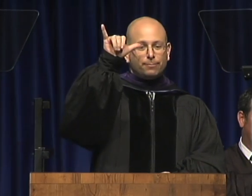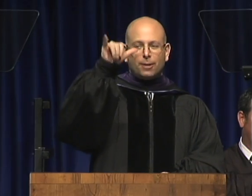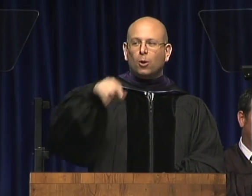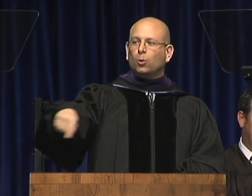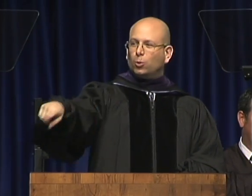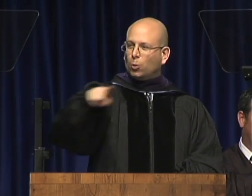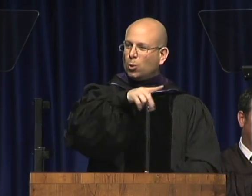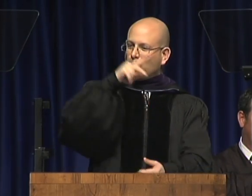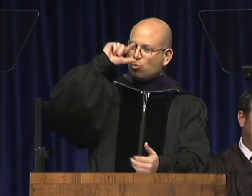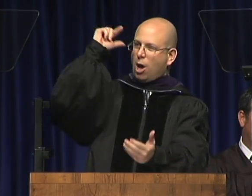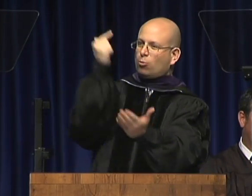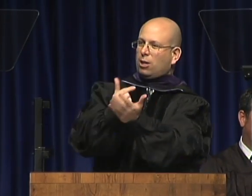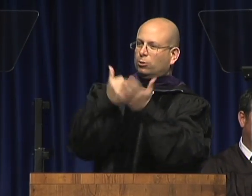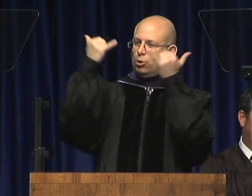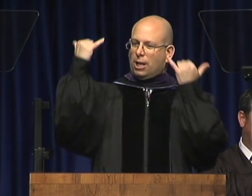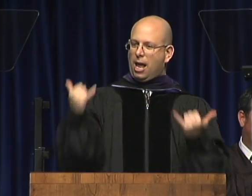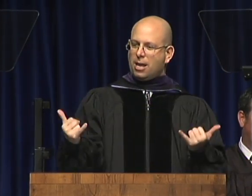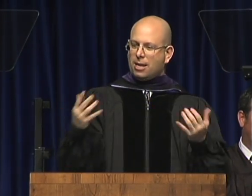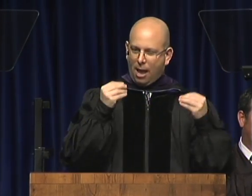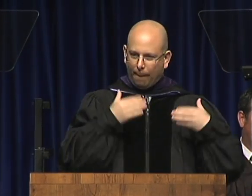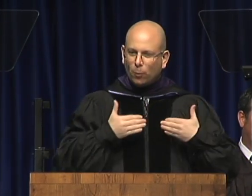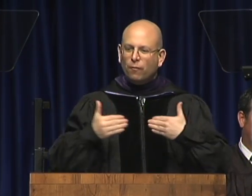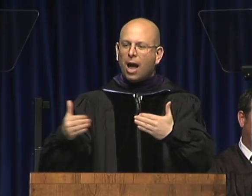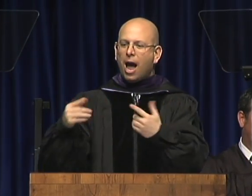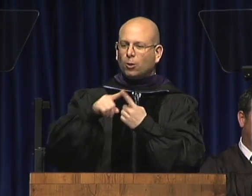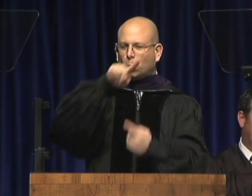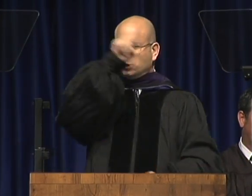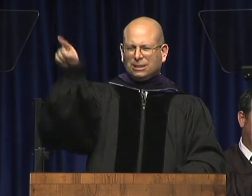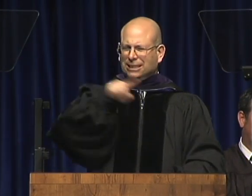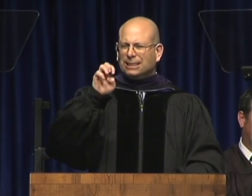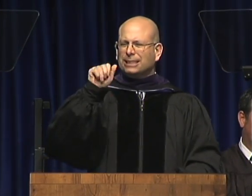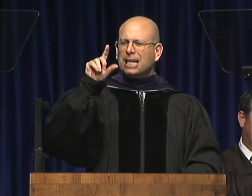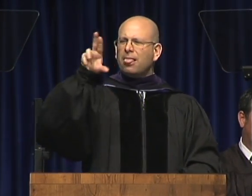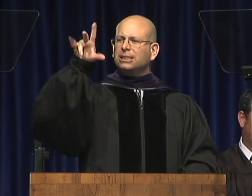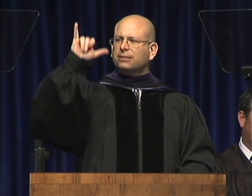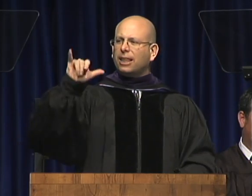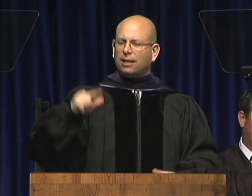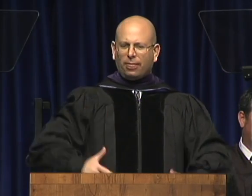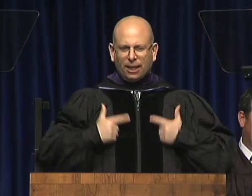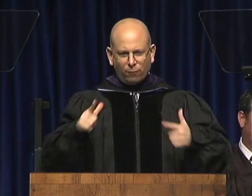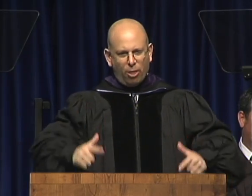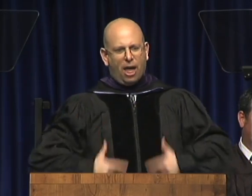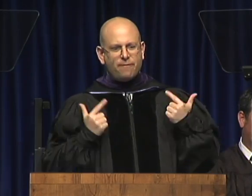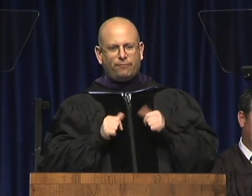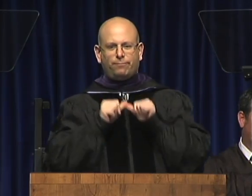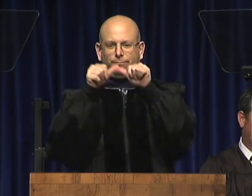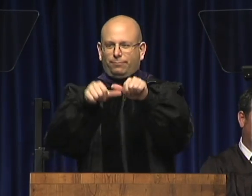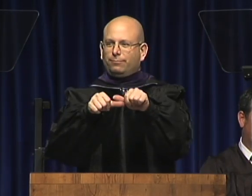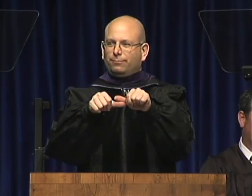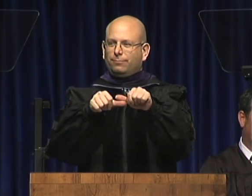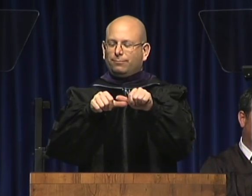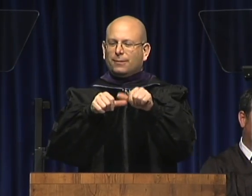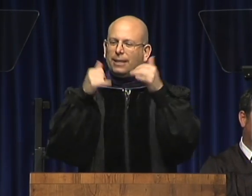You graduate today, and move on to Zealously living your life.